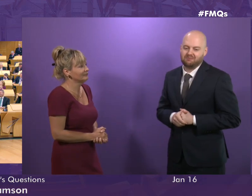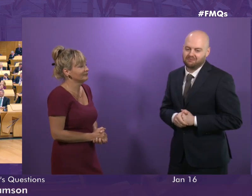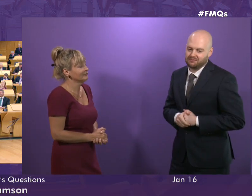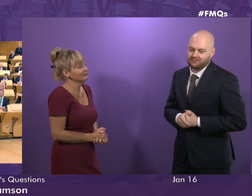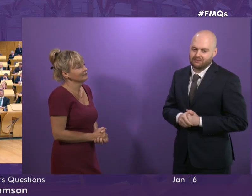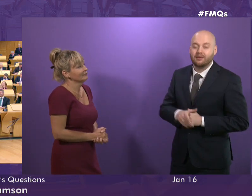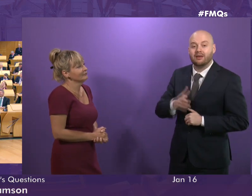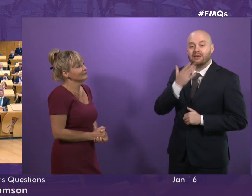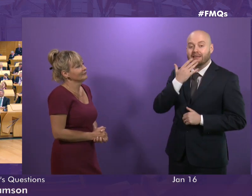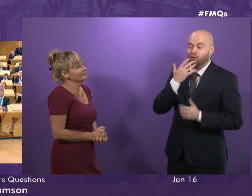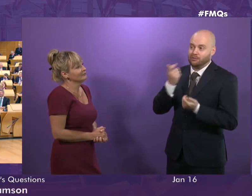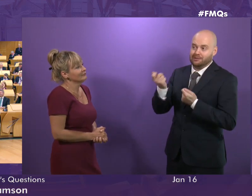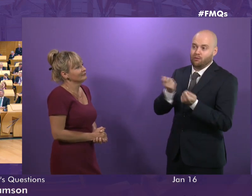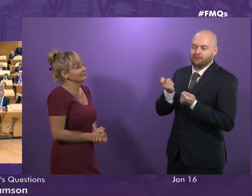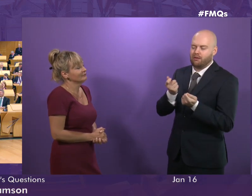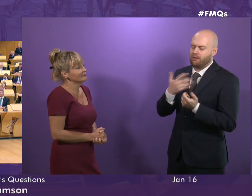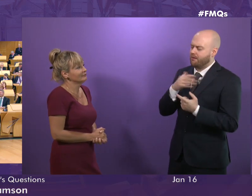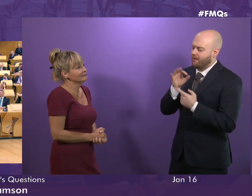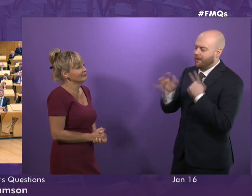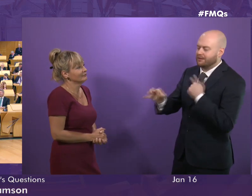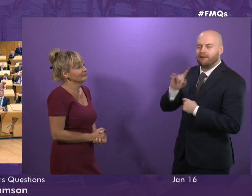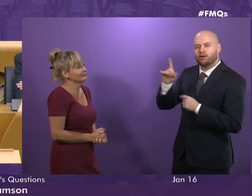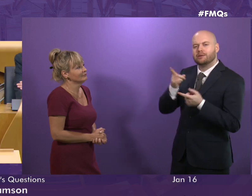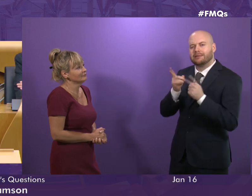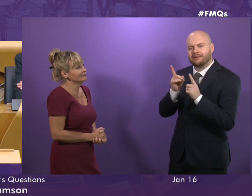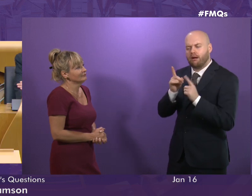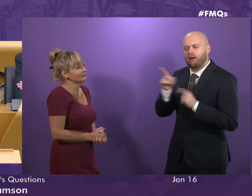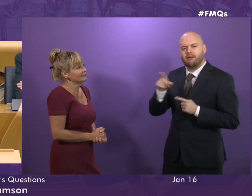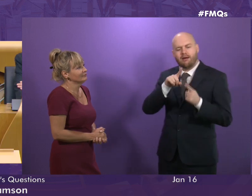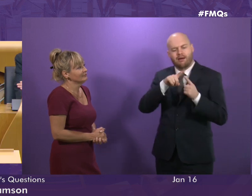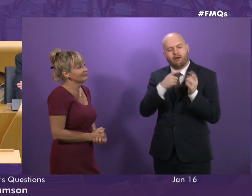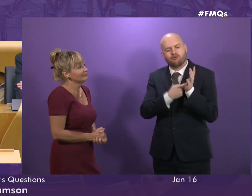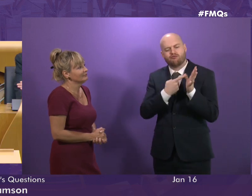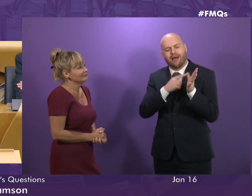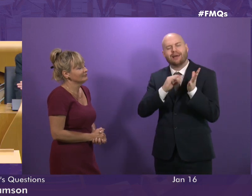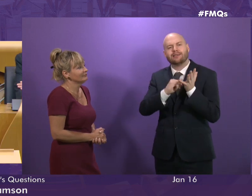To ask the First Minister what impact ending the Erasmus scheme would have on Scotland’s